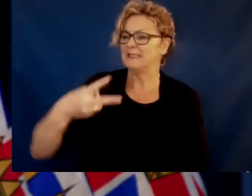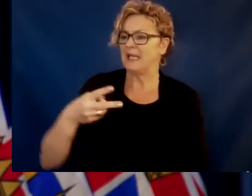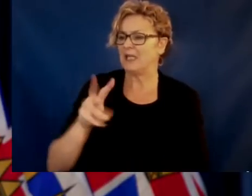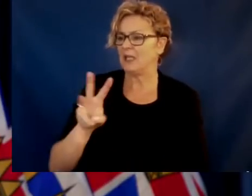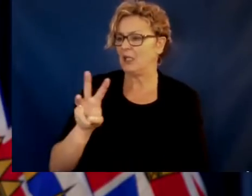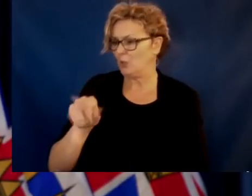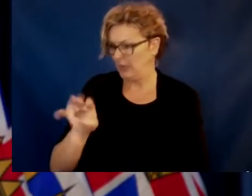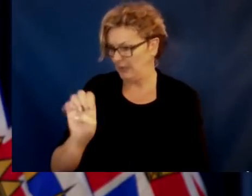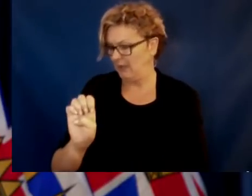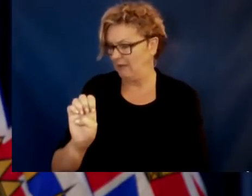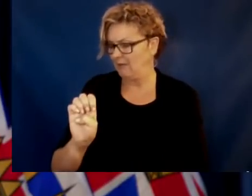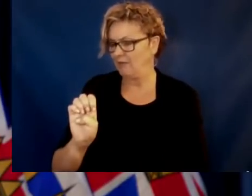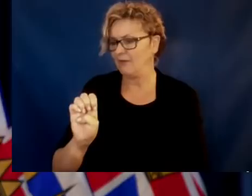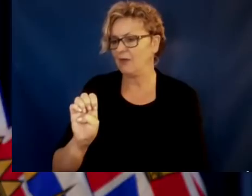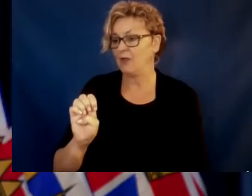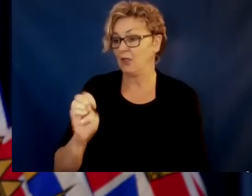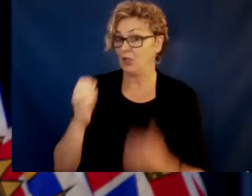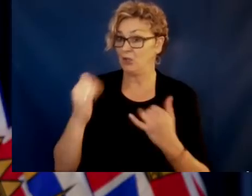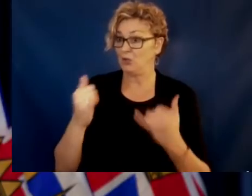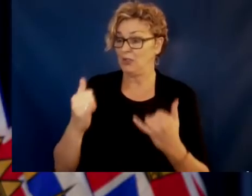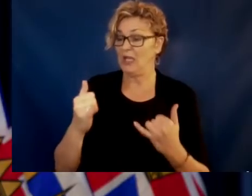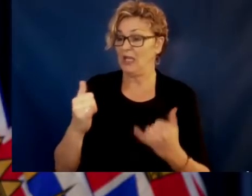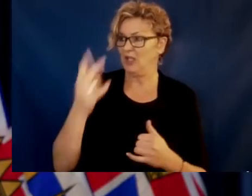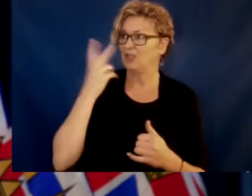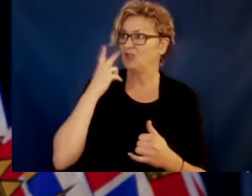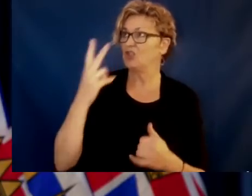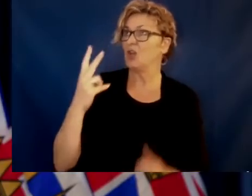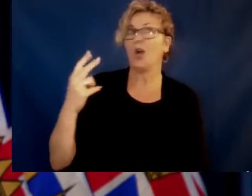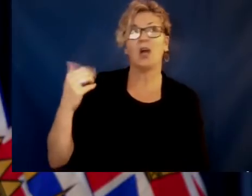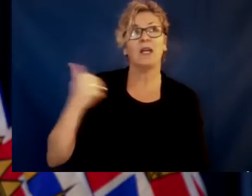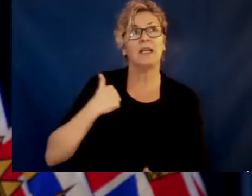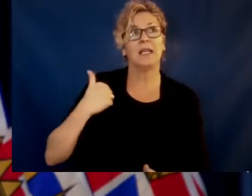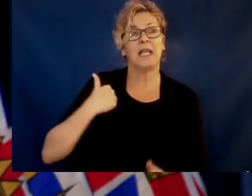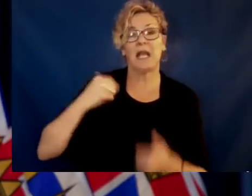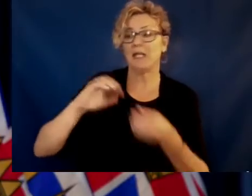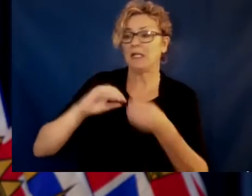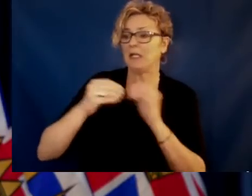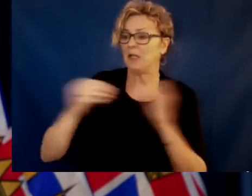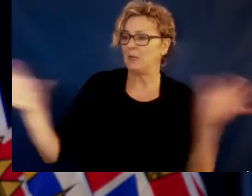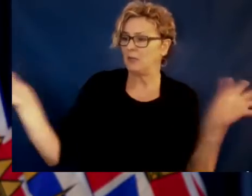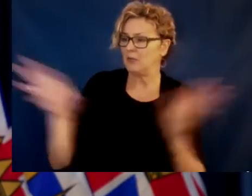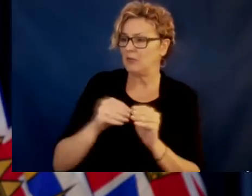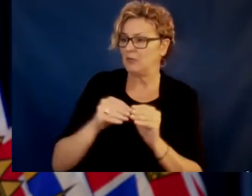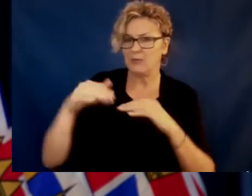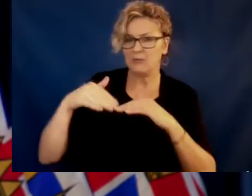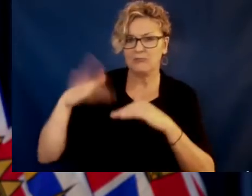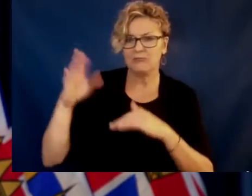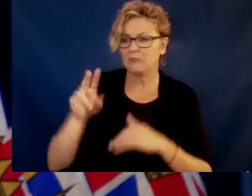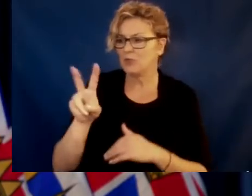the country we saw case counts top 200,000, and my calculation is that BC is